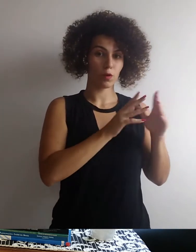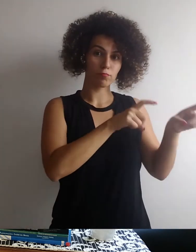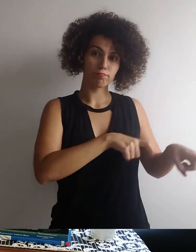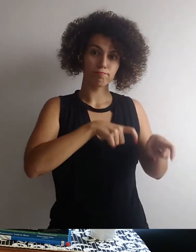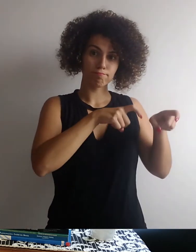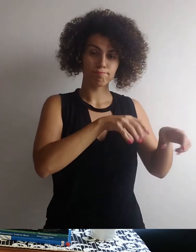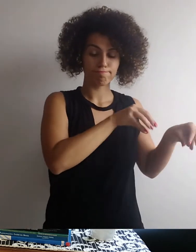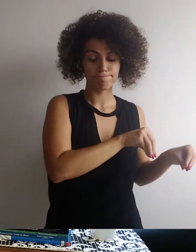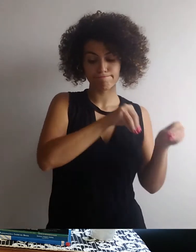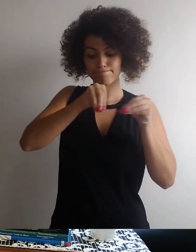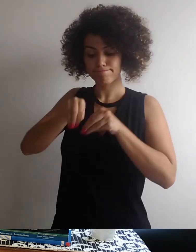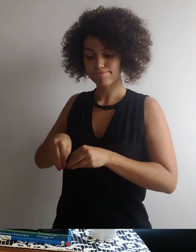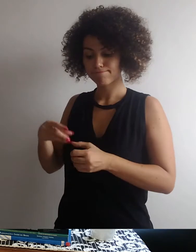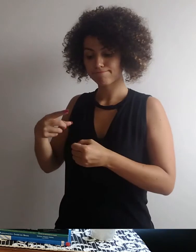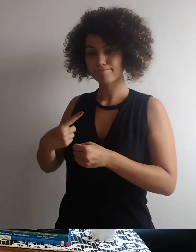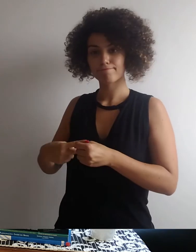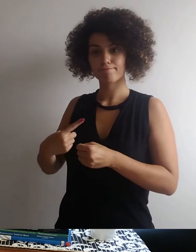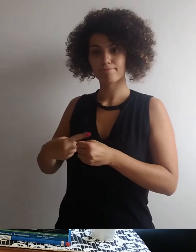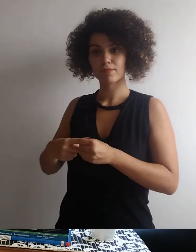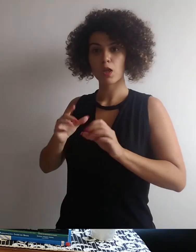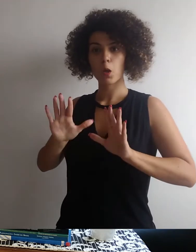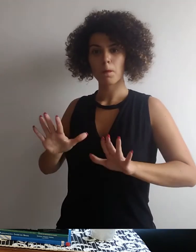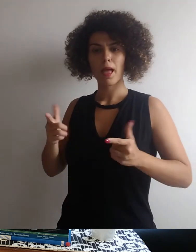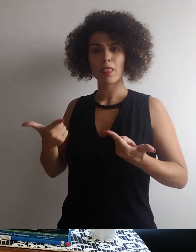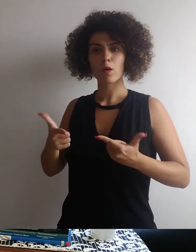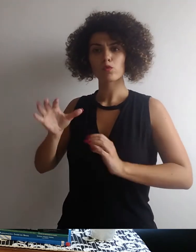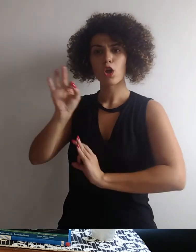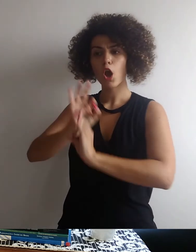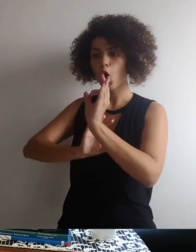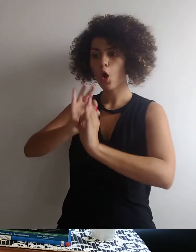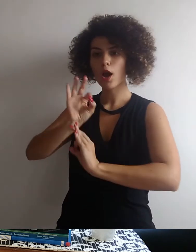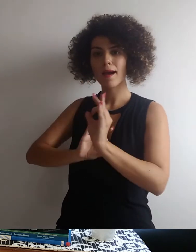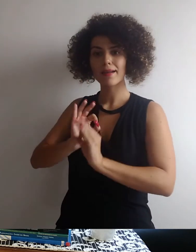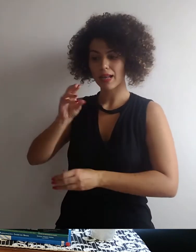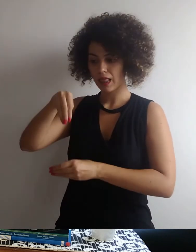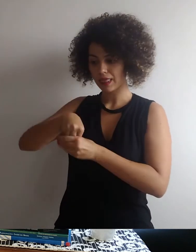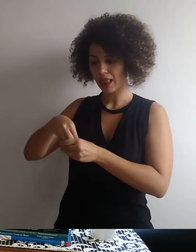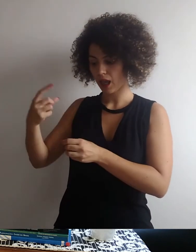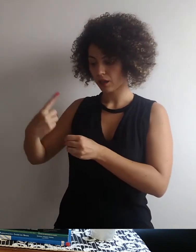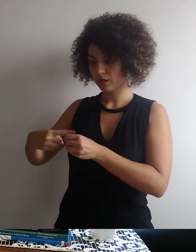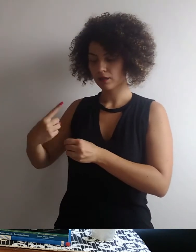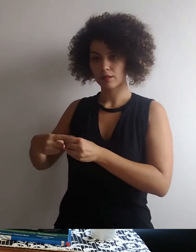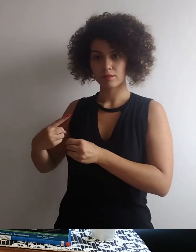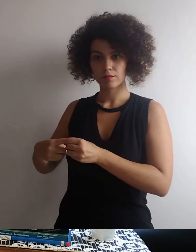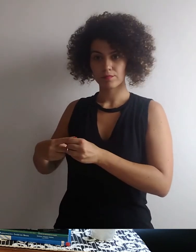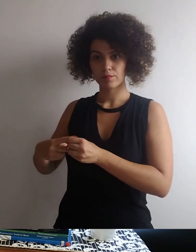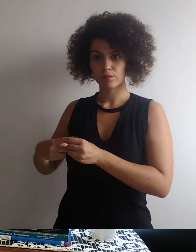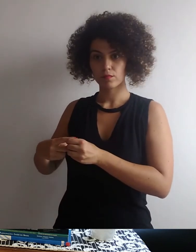urban areas. These people did not organize themselves very well in the urban environment, thus generating